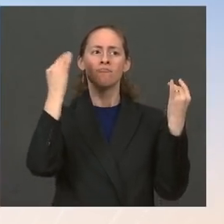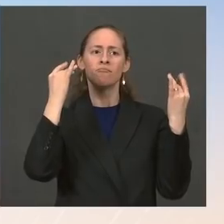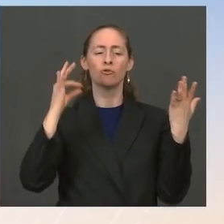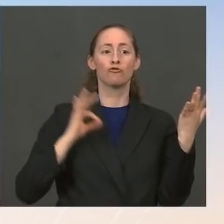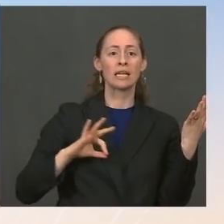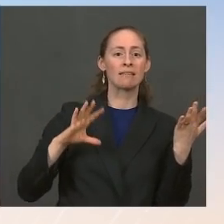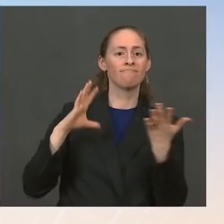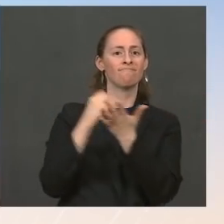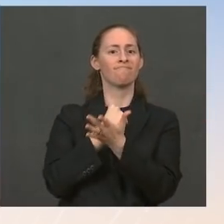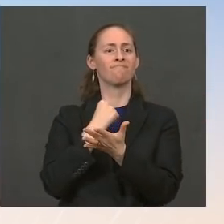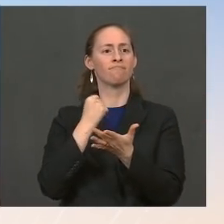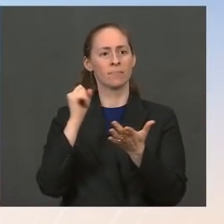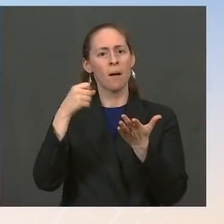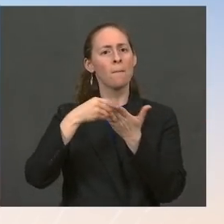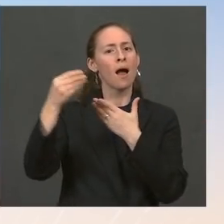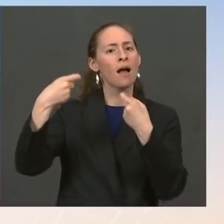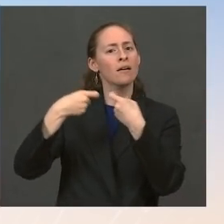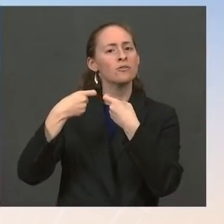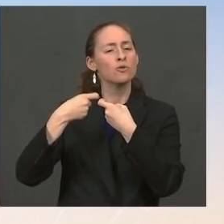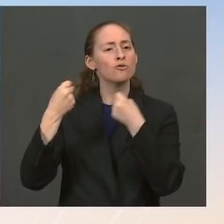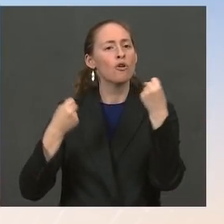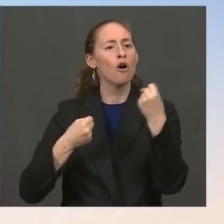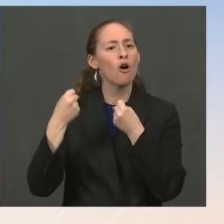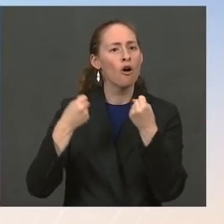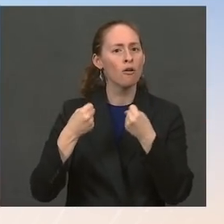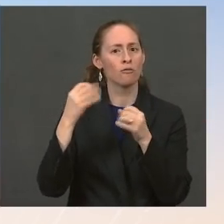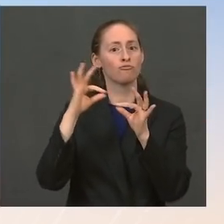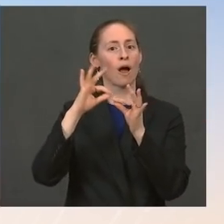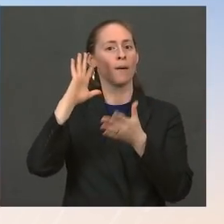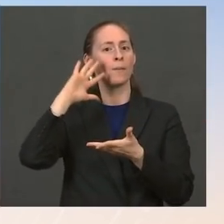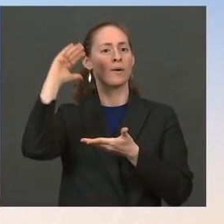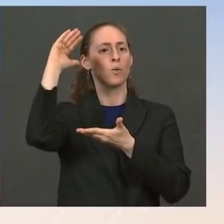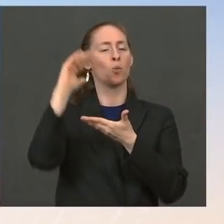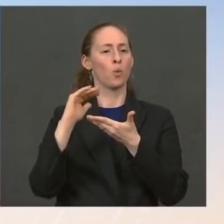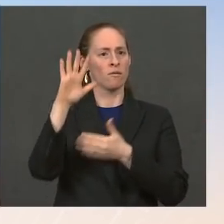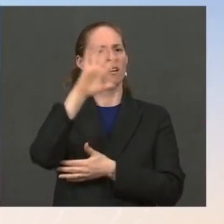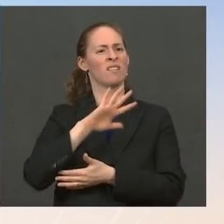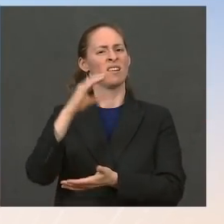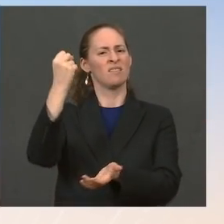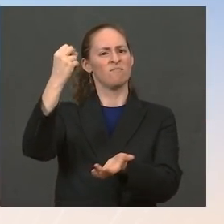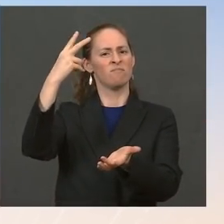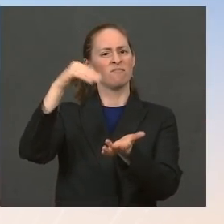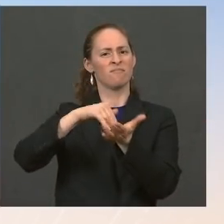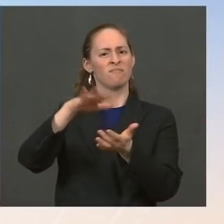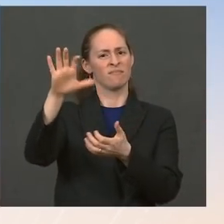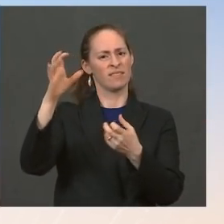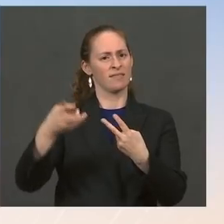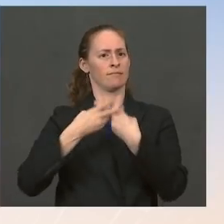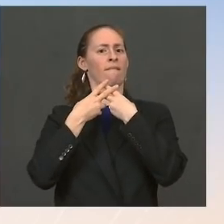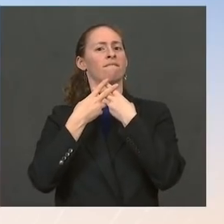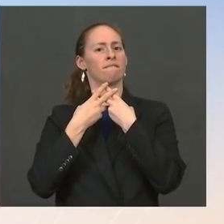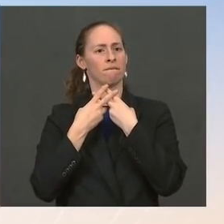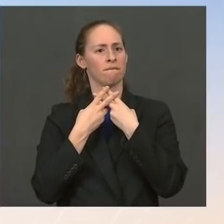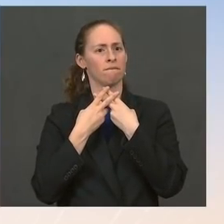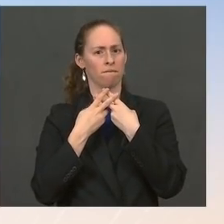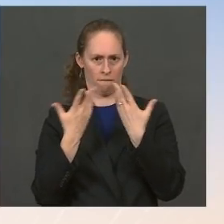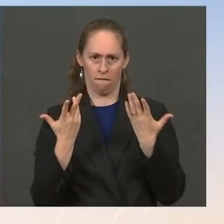of electric vehicles by twenty- -- $12,500 for a middle-class family. That's something we want to incentivize in the United States.